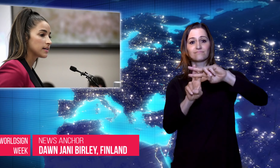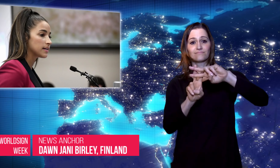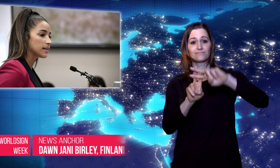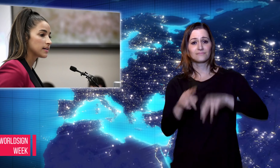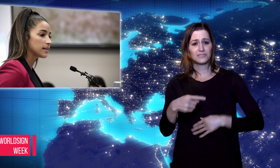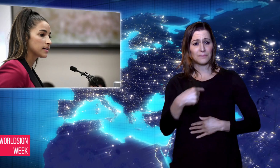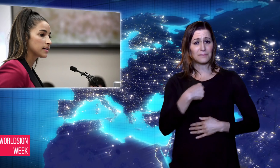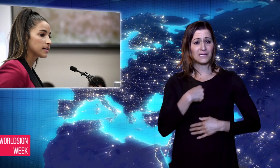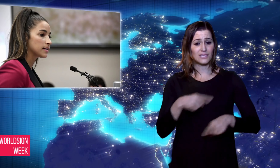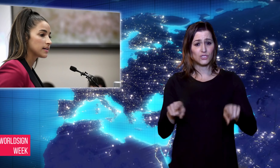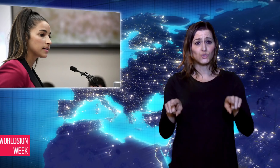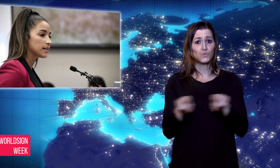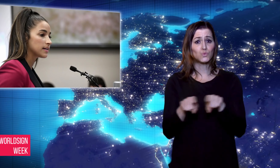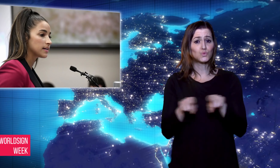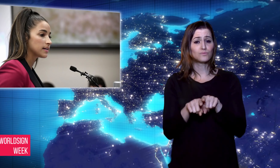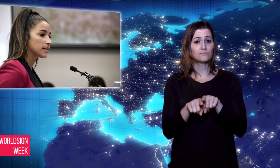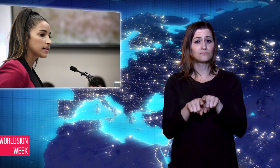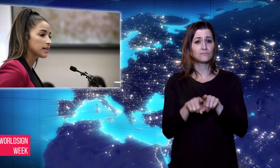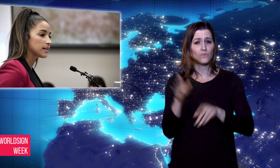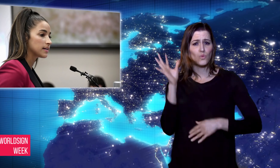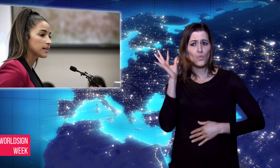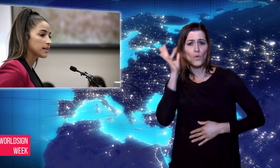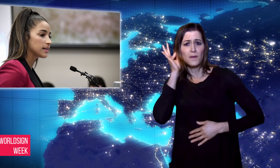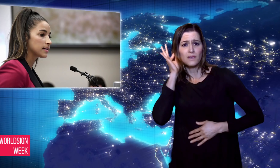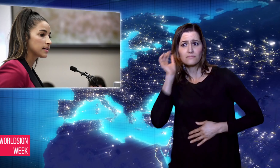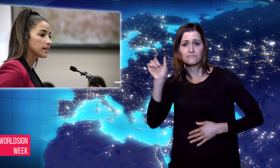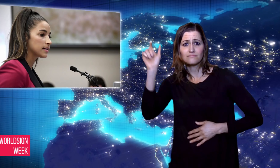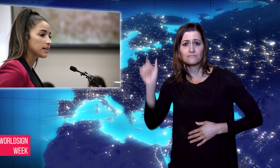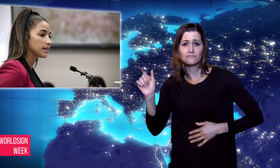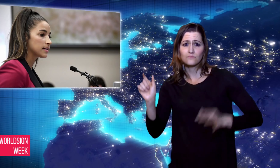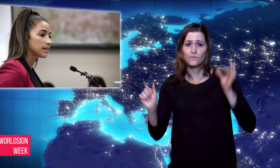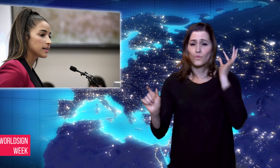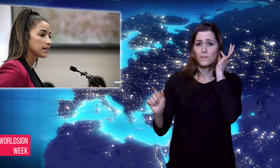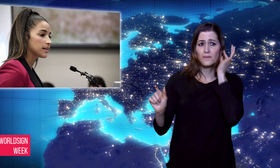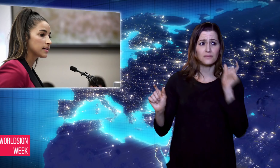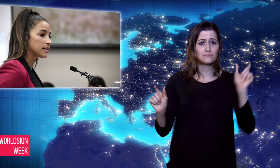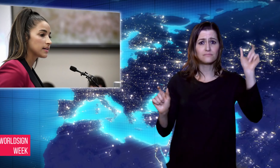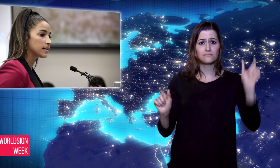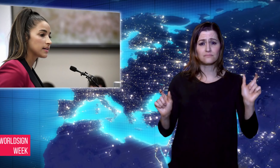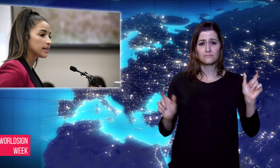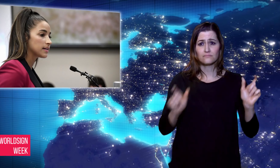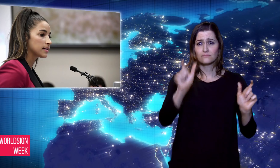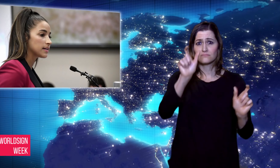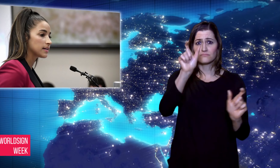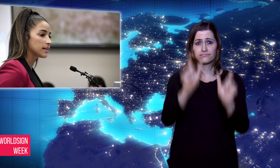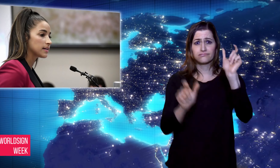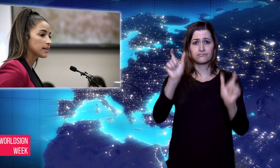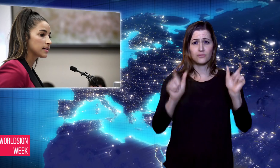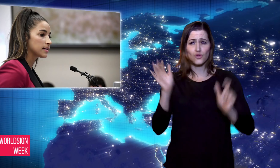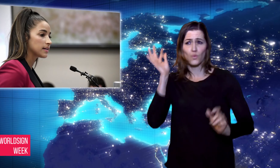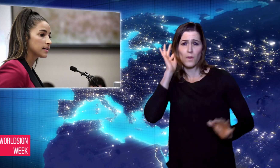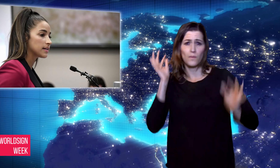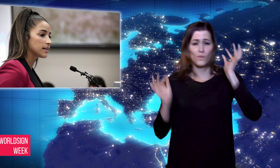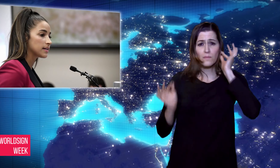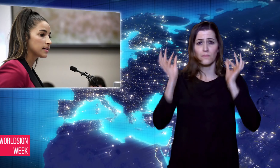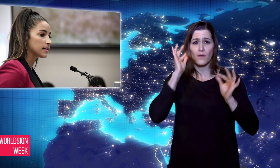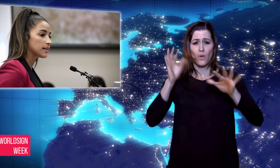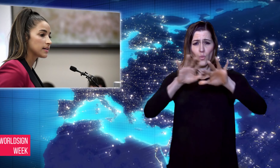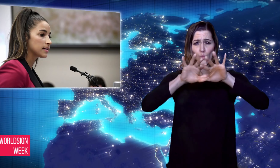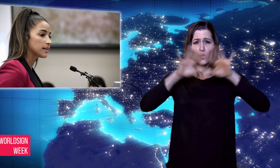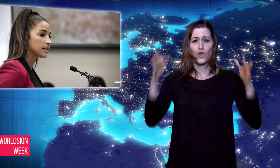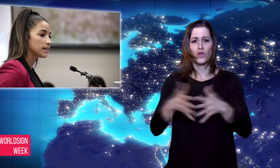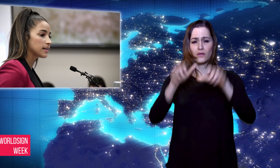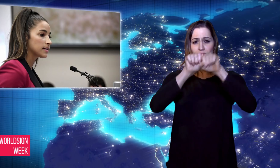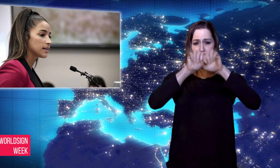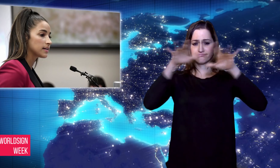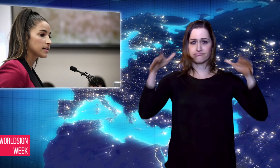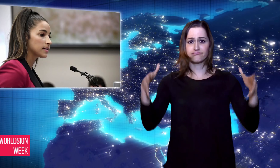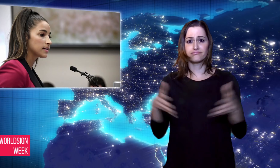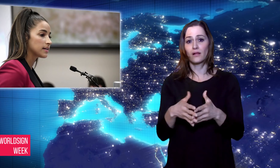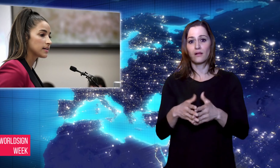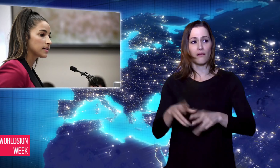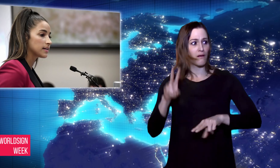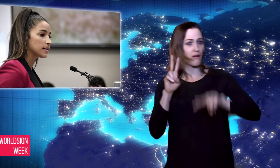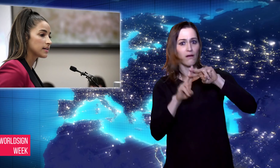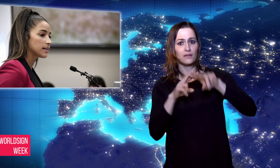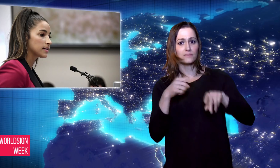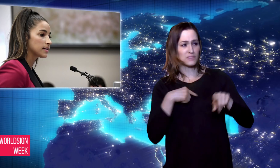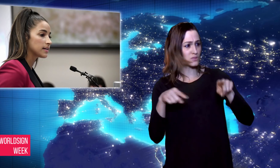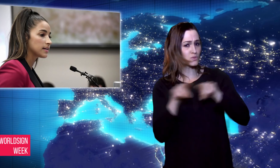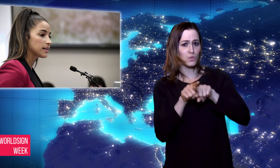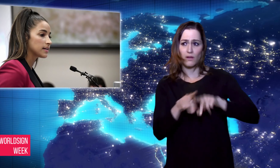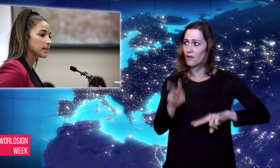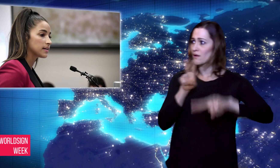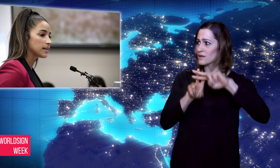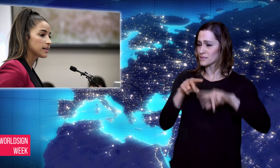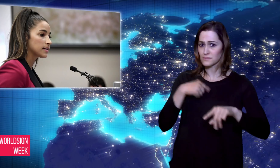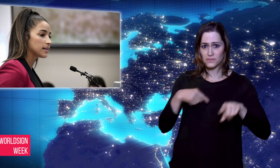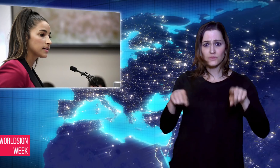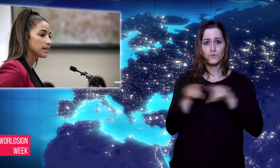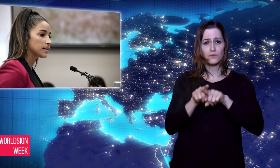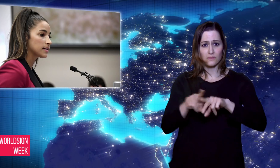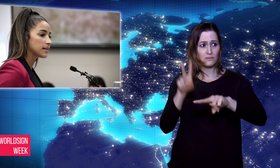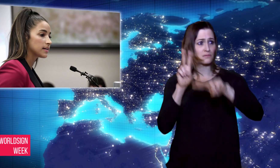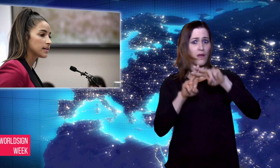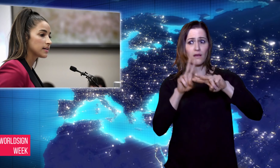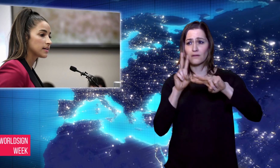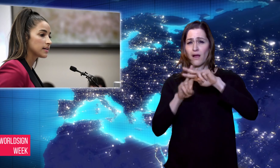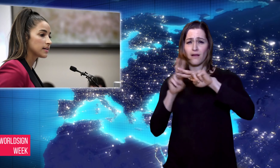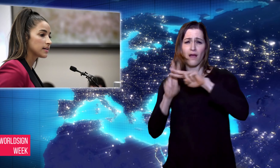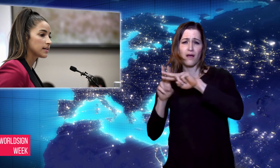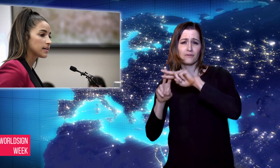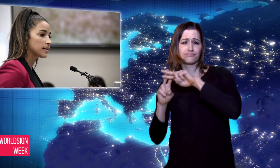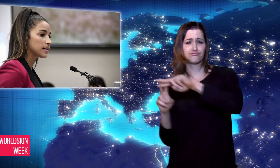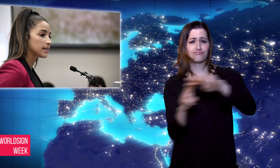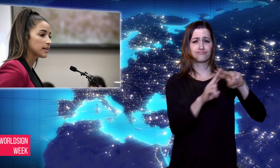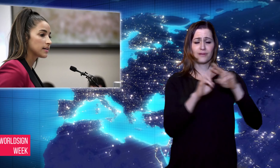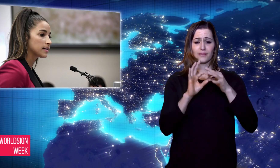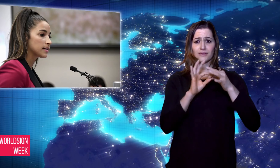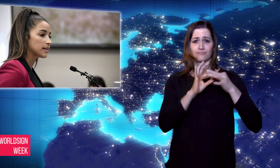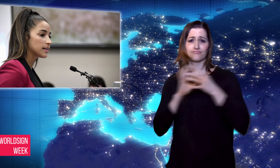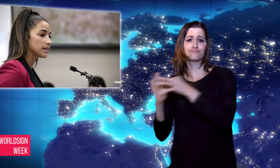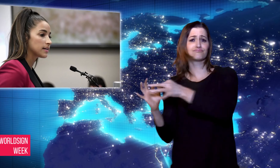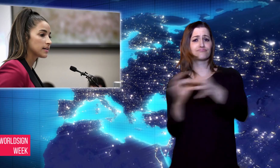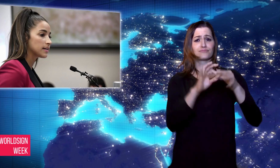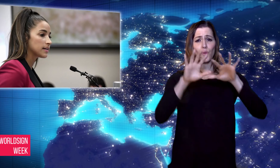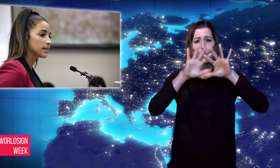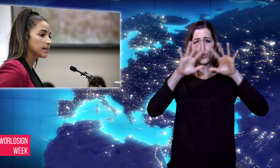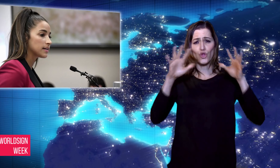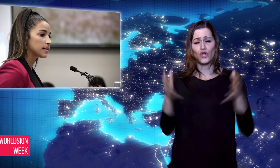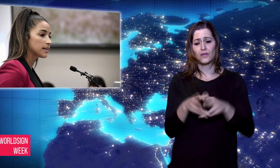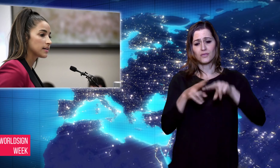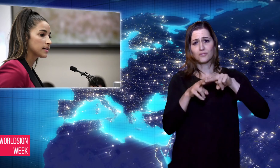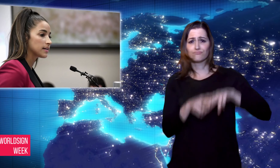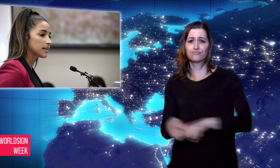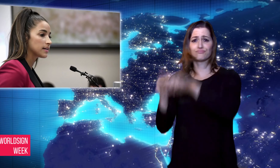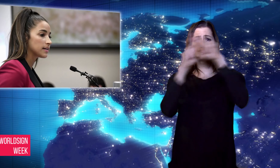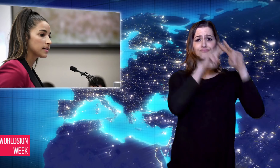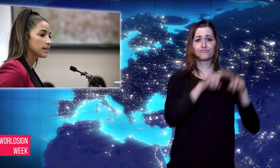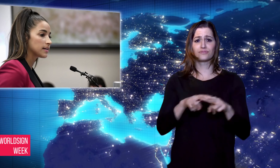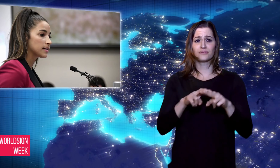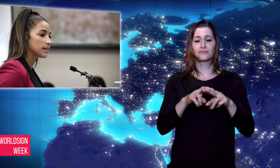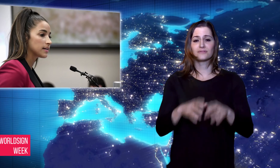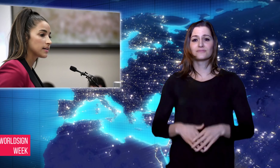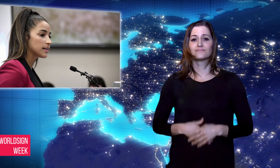Dawn: #MeToo unites women around the world